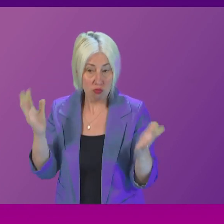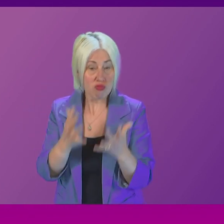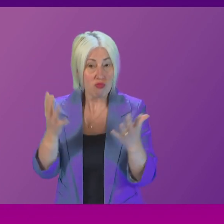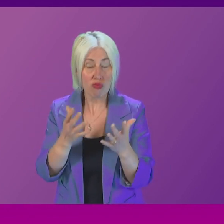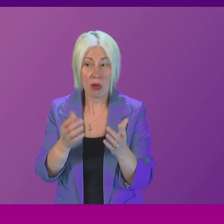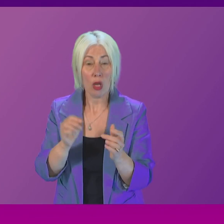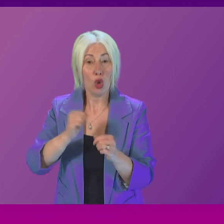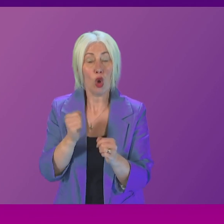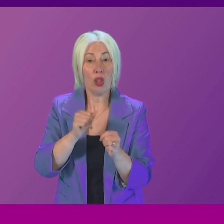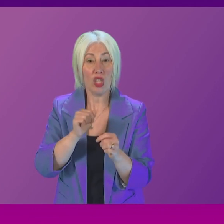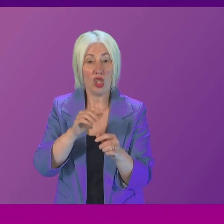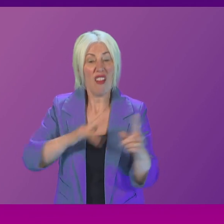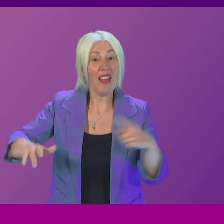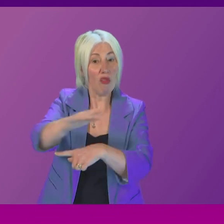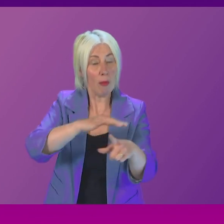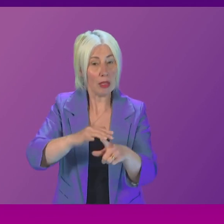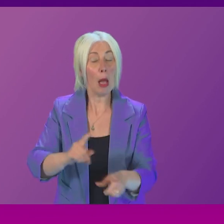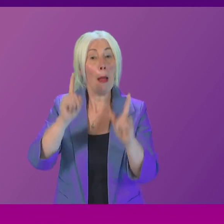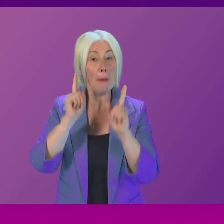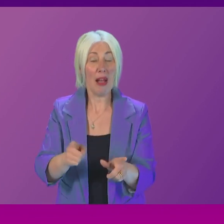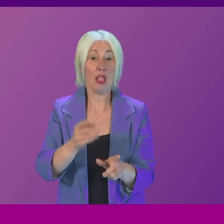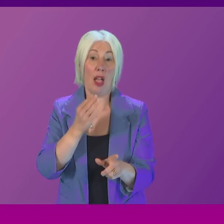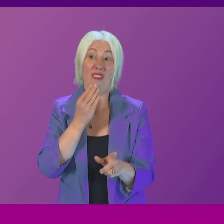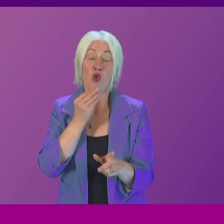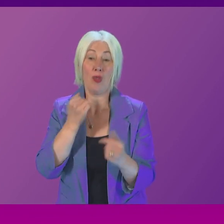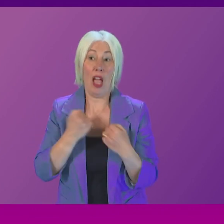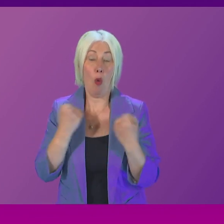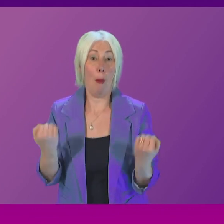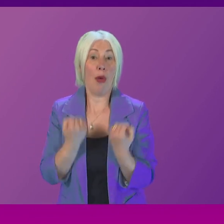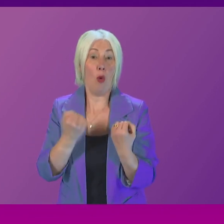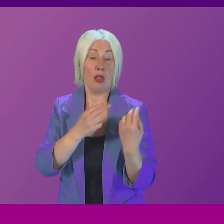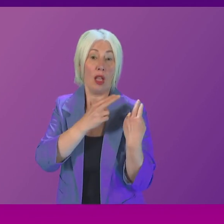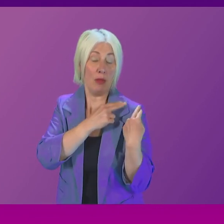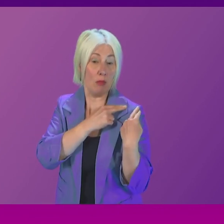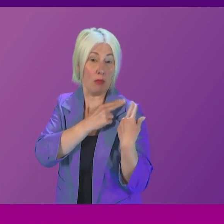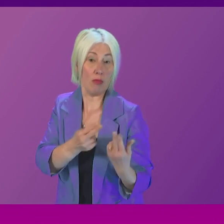However, progress depends on our being able to use the powers that are fully devolved to the Parliament.